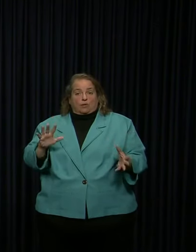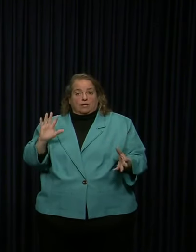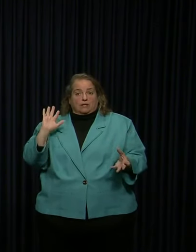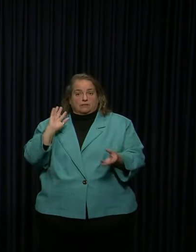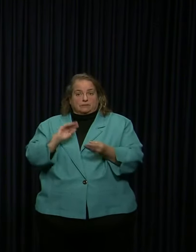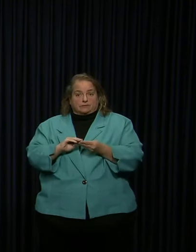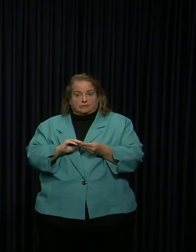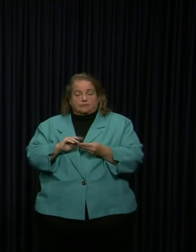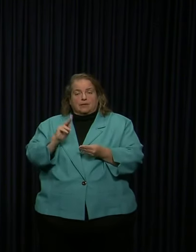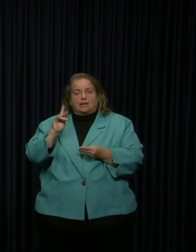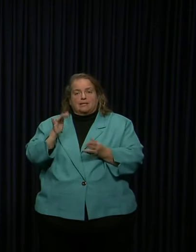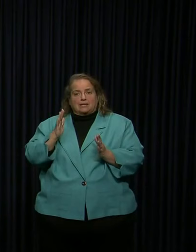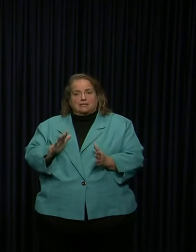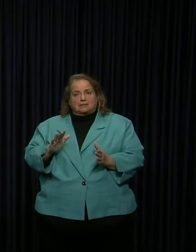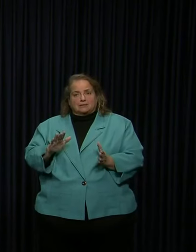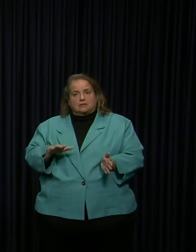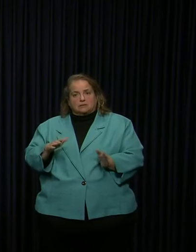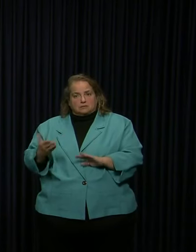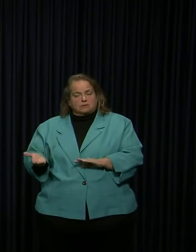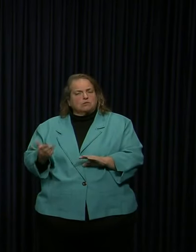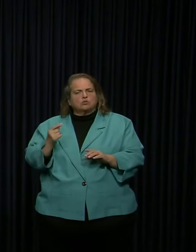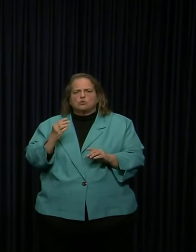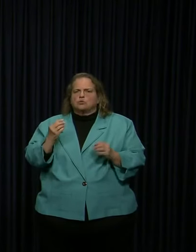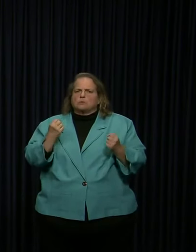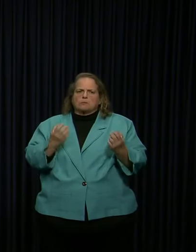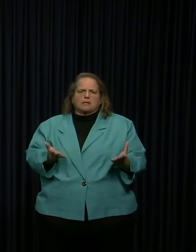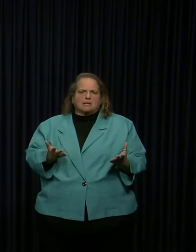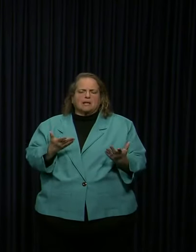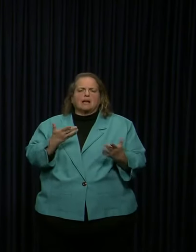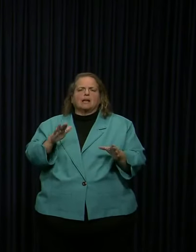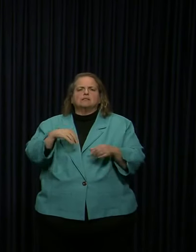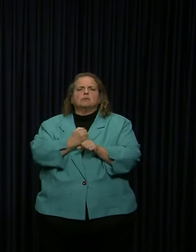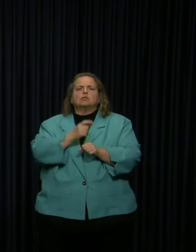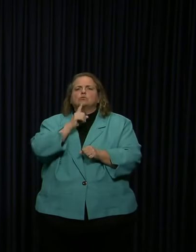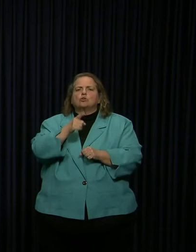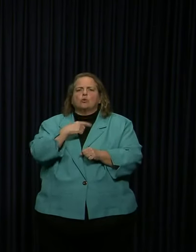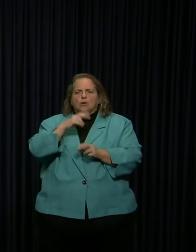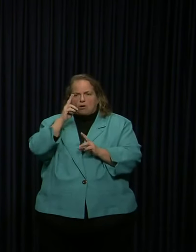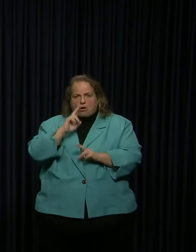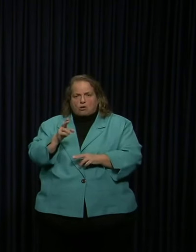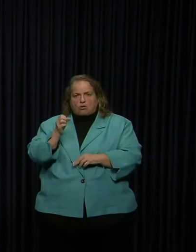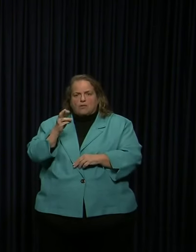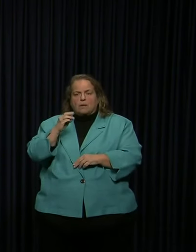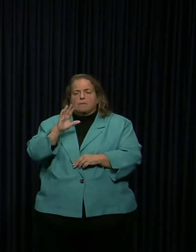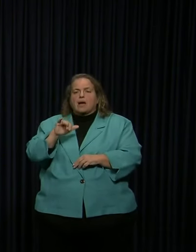NON-HISPANIC AND 5.67% HISPANIC, AND THE UNIVERSE THAT WE KNOW IS